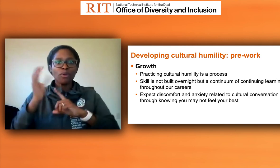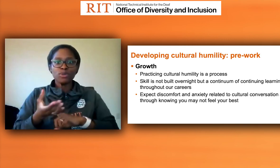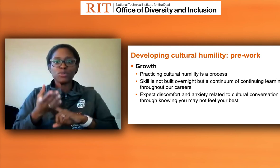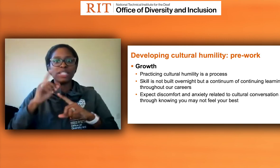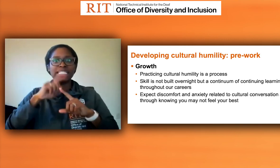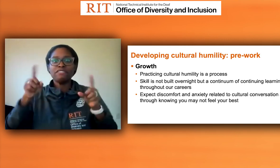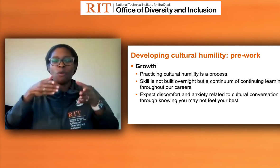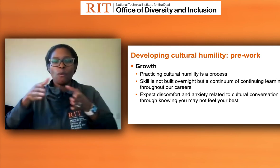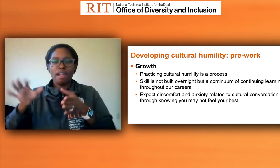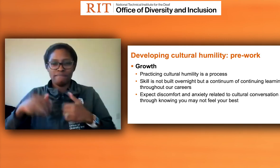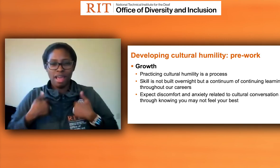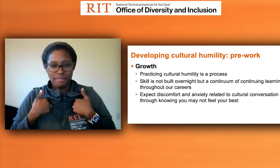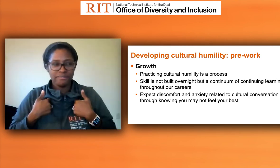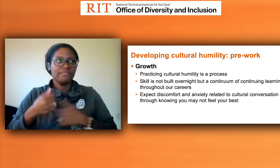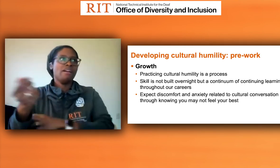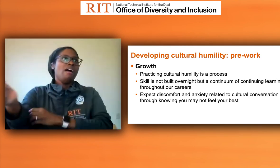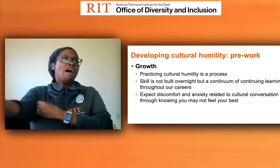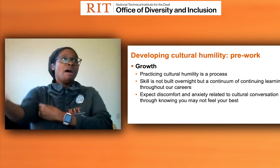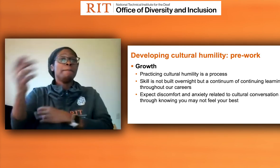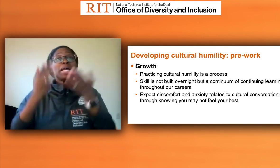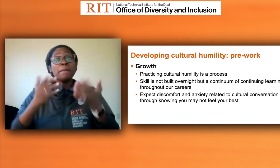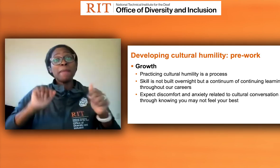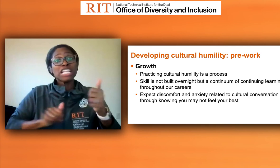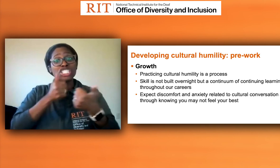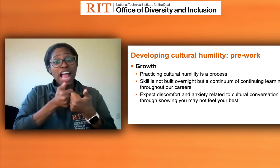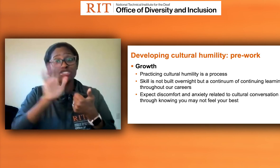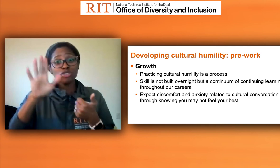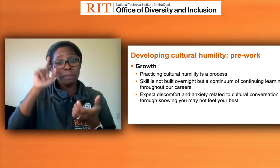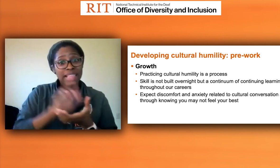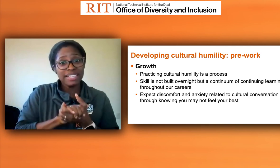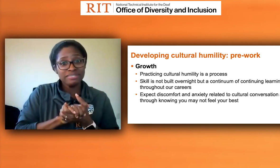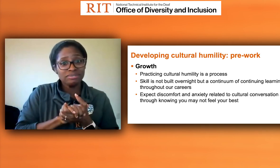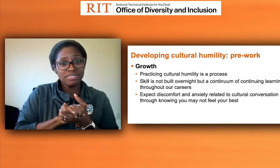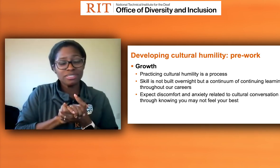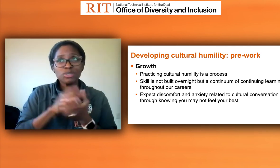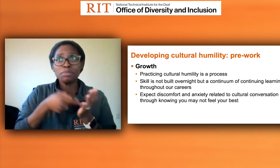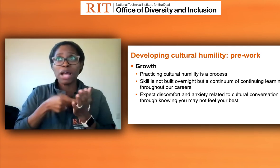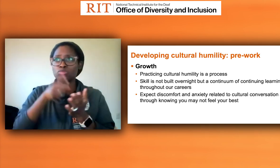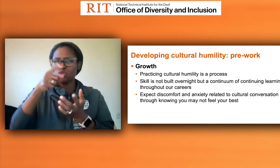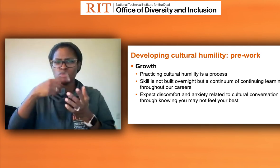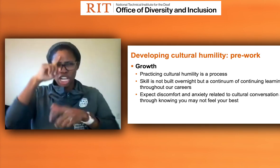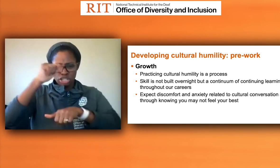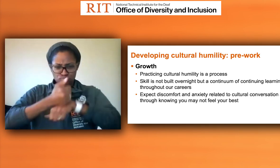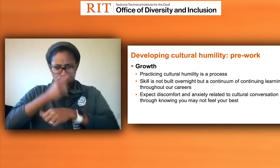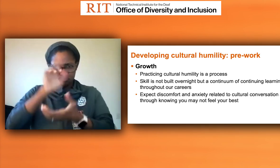it's hard to understand different ways of life-- and sometimes, it's rewarding in the way that you can learn. It might challenge your beliefs,